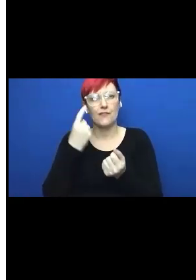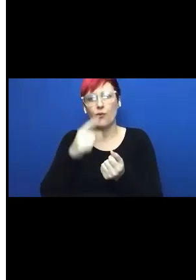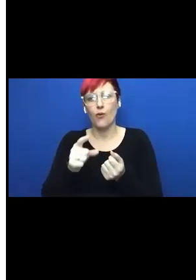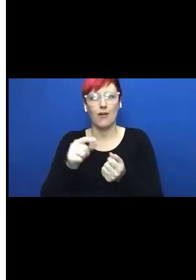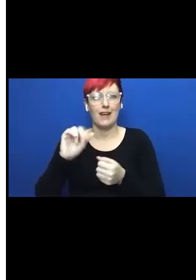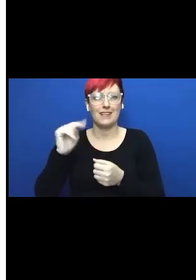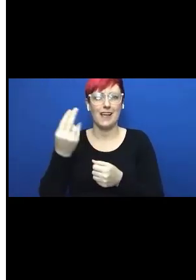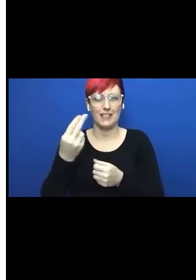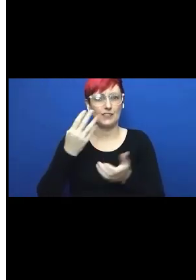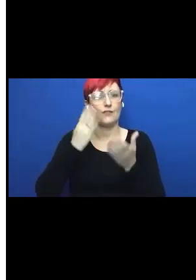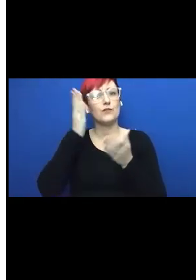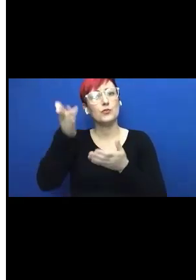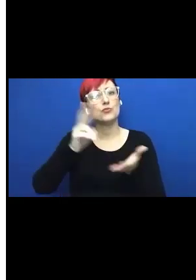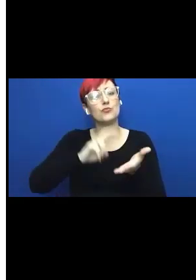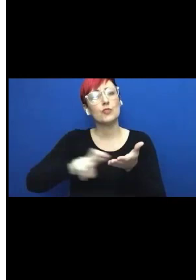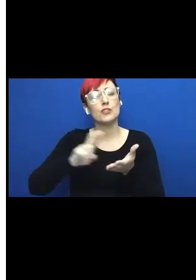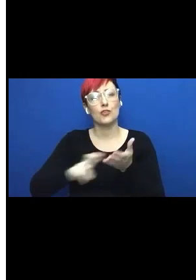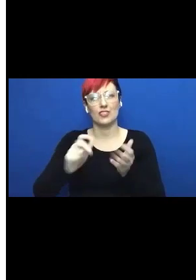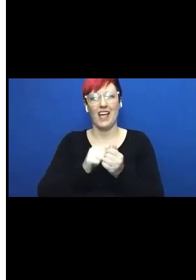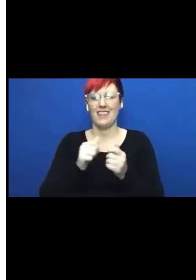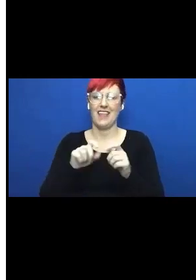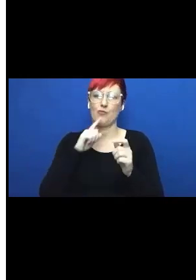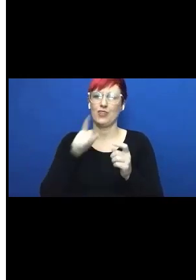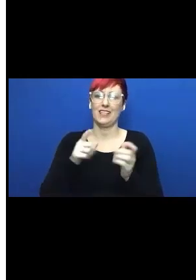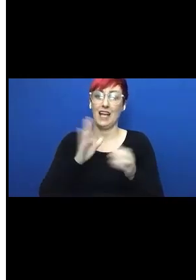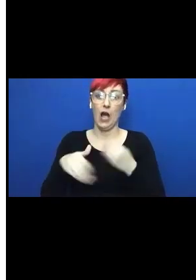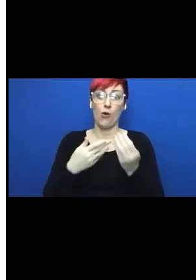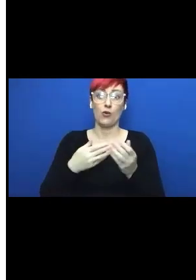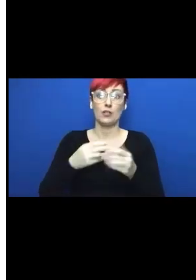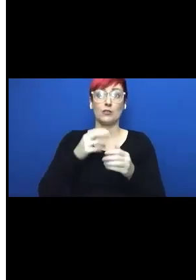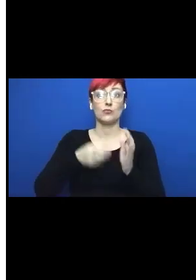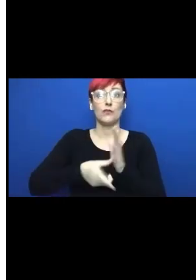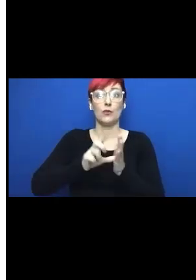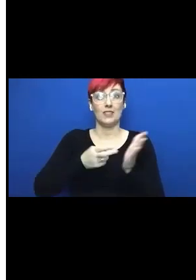and compromises our peer review integrity. Next slide.